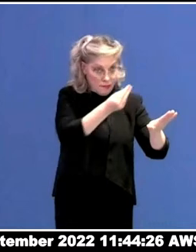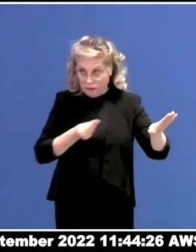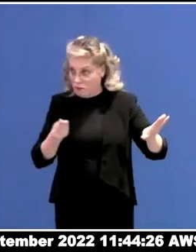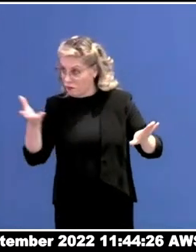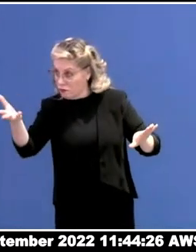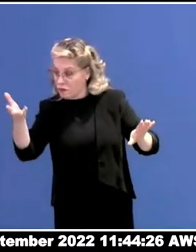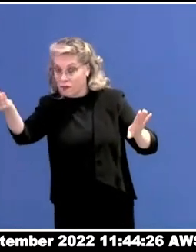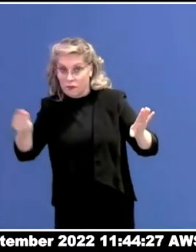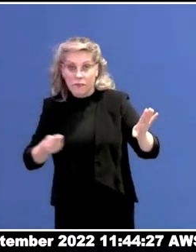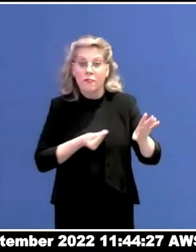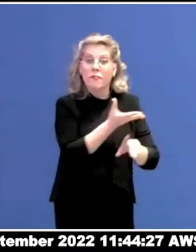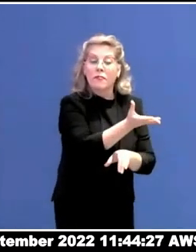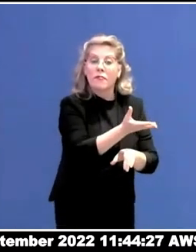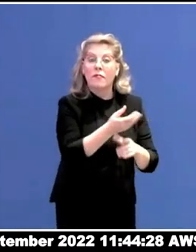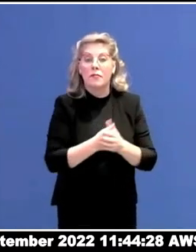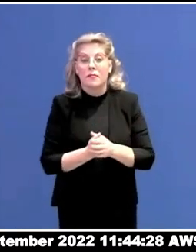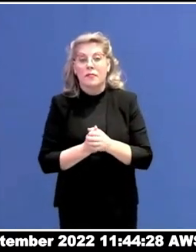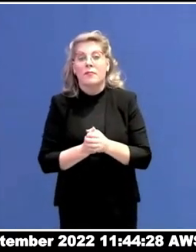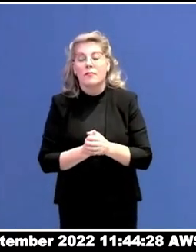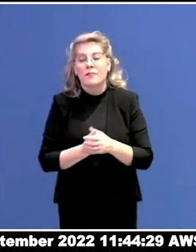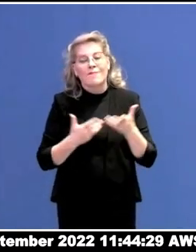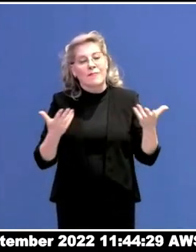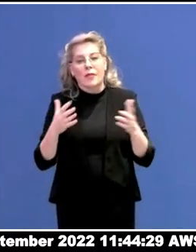Corrective Services, of course, and then they have the Aboriginal Visitors Scheme.